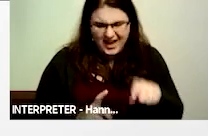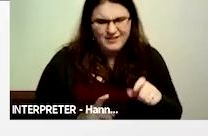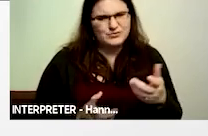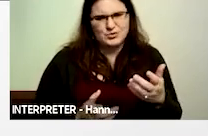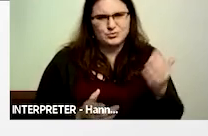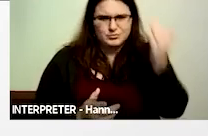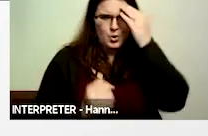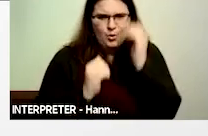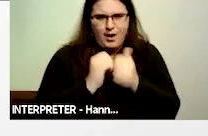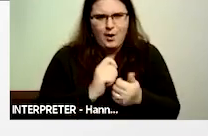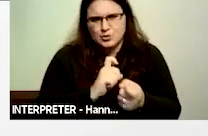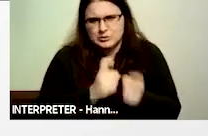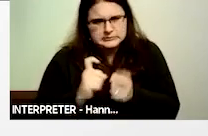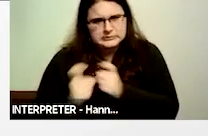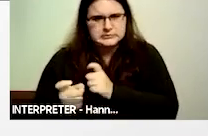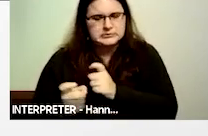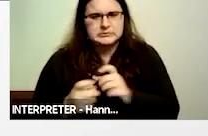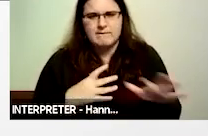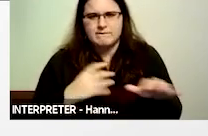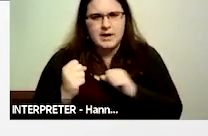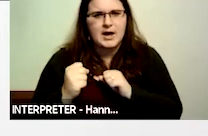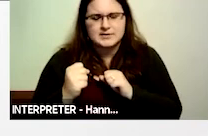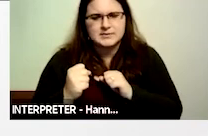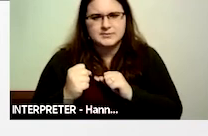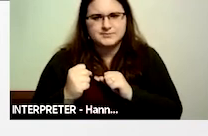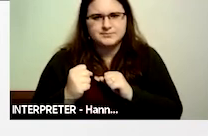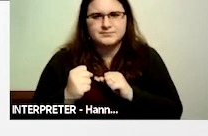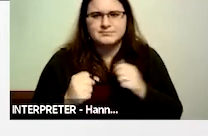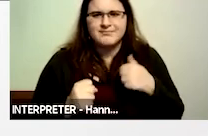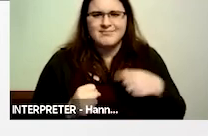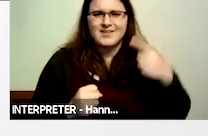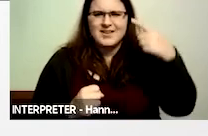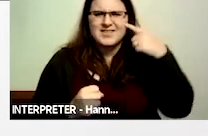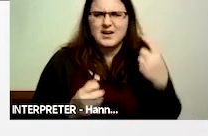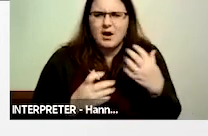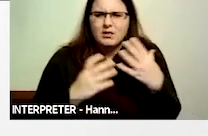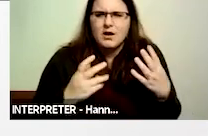Ben Woelk: I don't, I think we may be trying to a burst of quick ideas and sticking with what